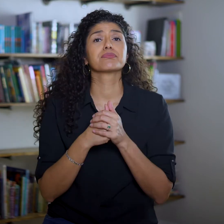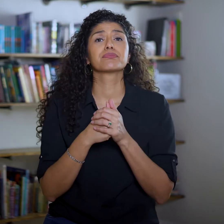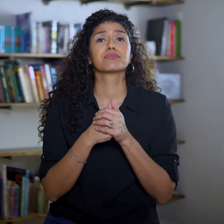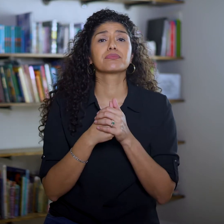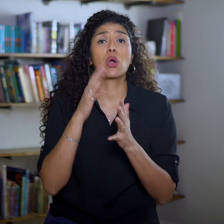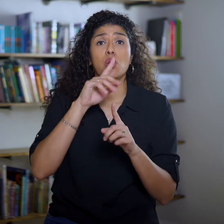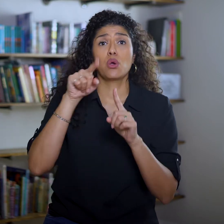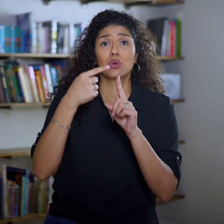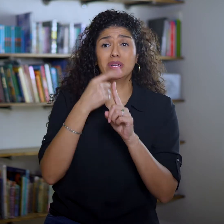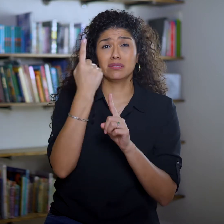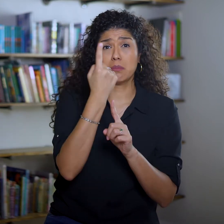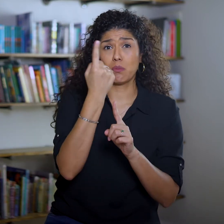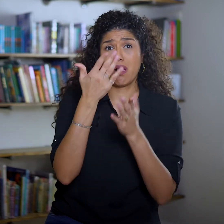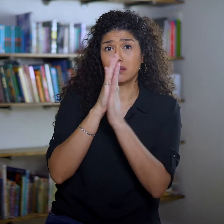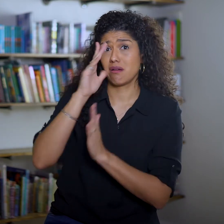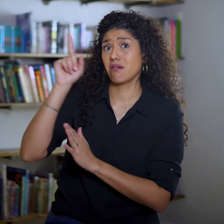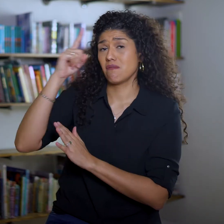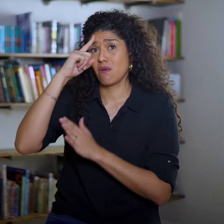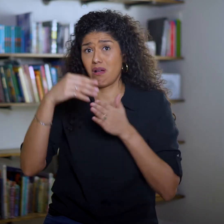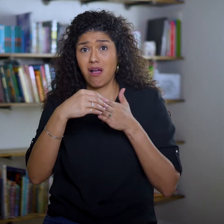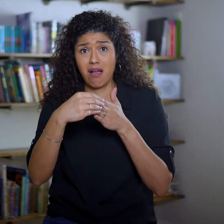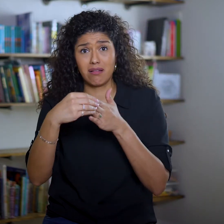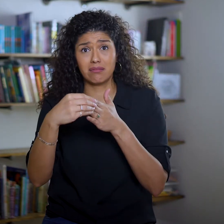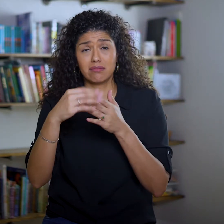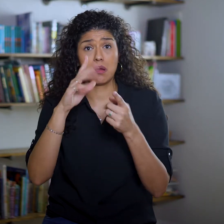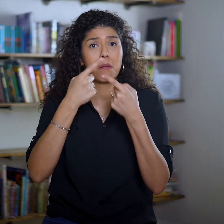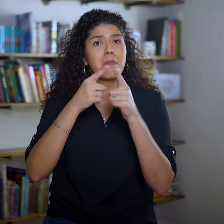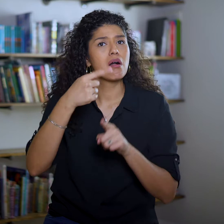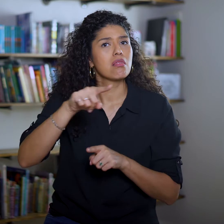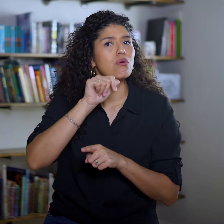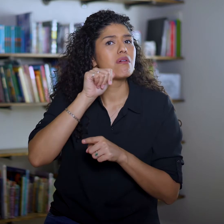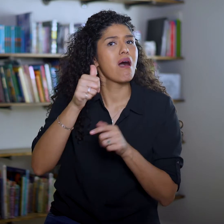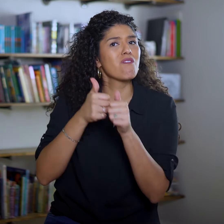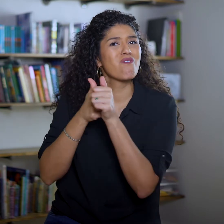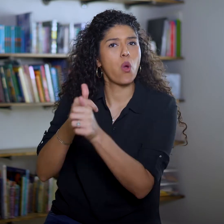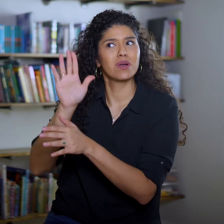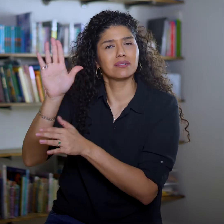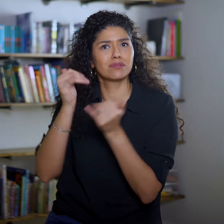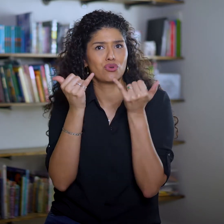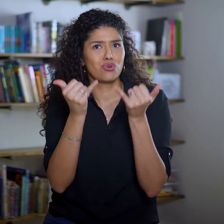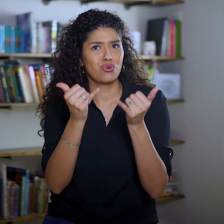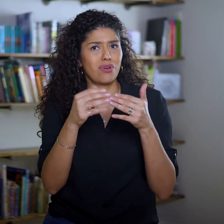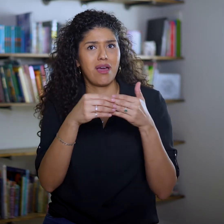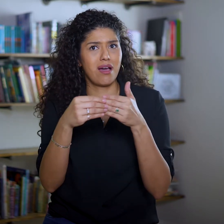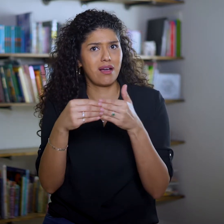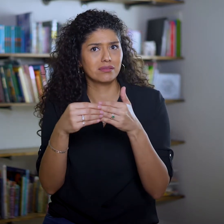When someone asks God for direction, but they aren’t following His existing directions,